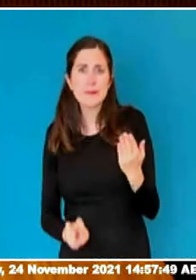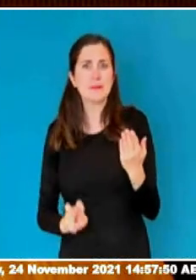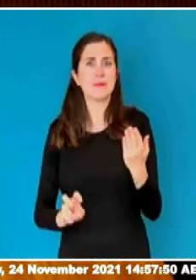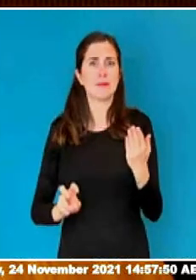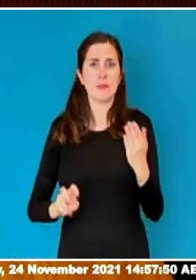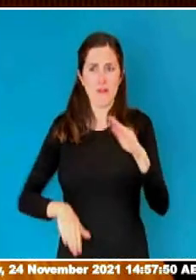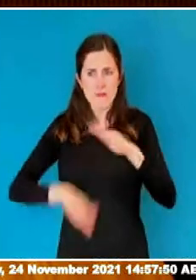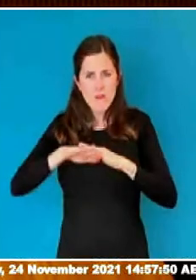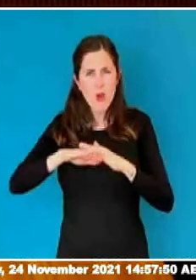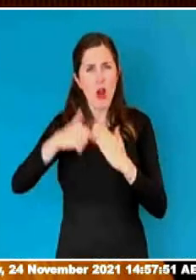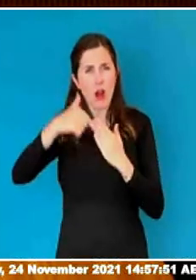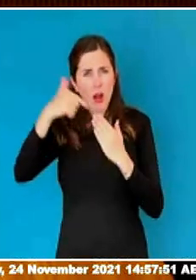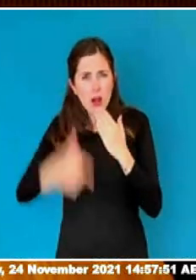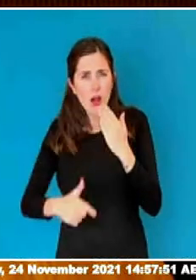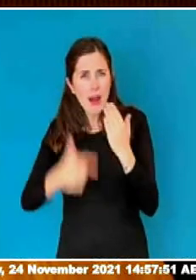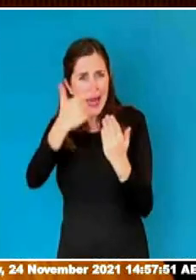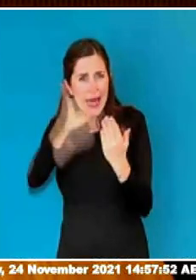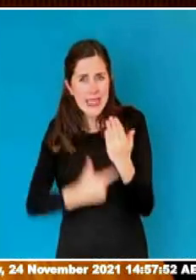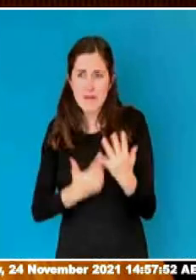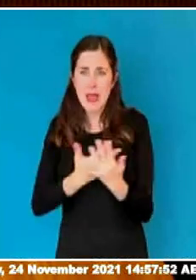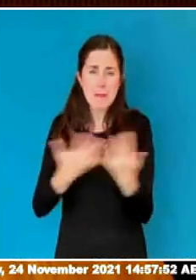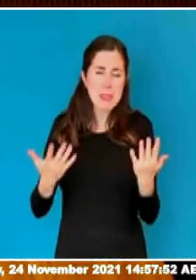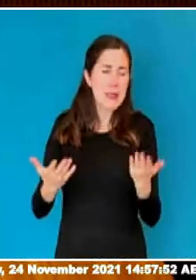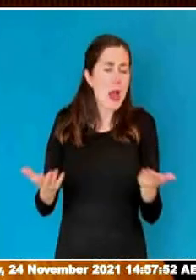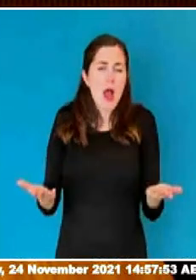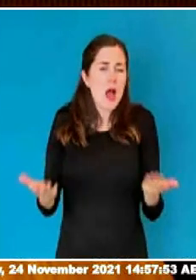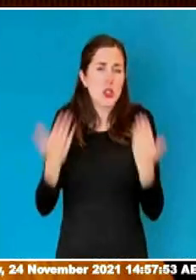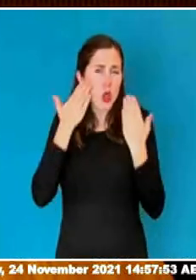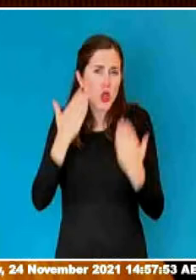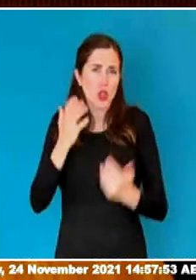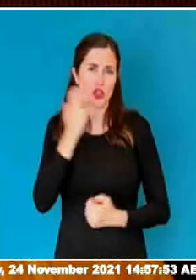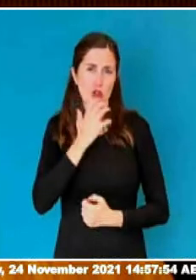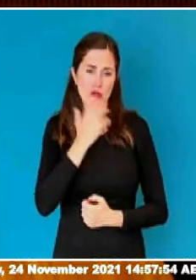might answer the question that you've asked. I'm sorry, I don't have that information at my hand.